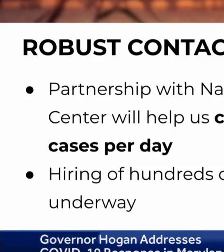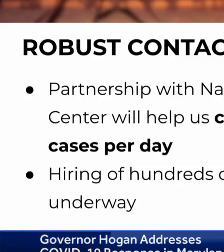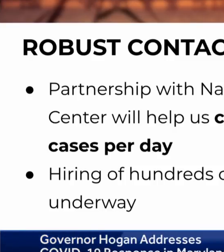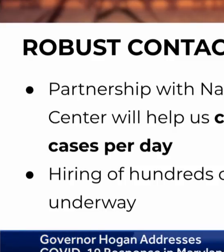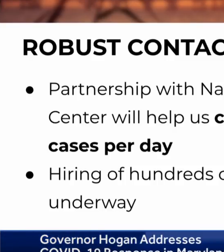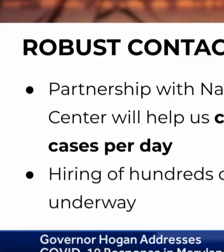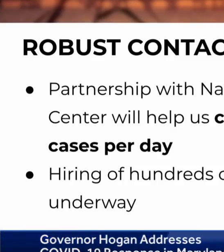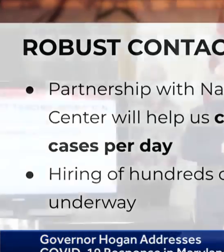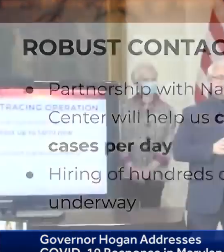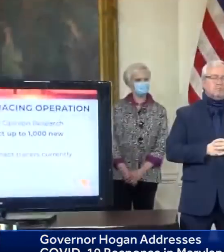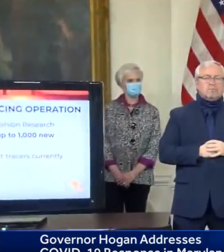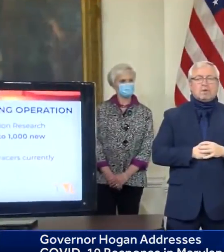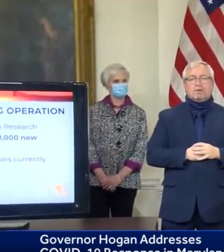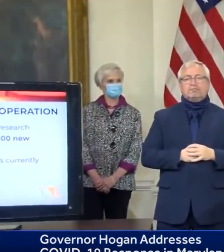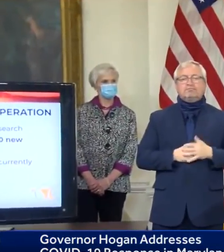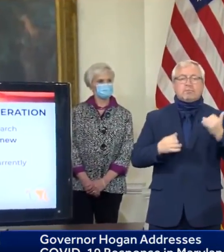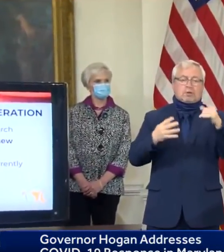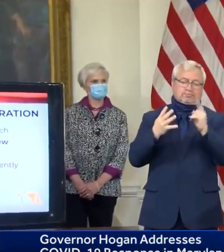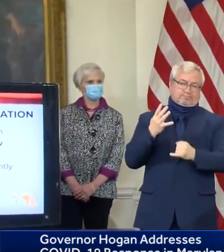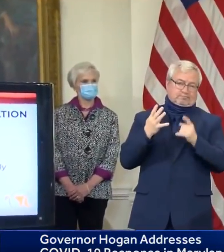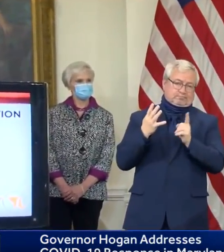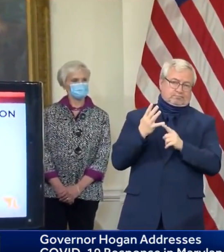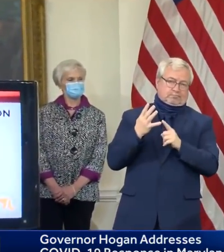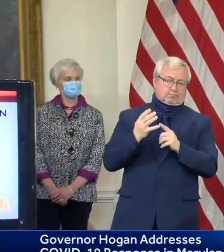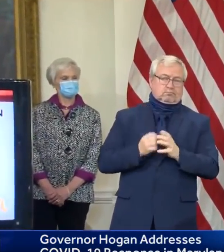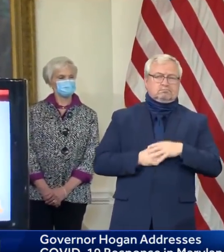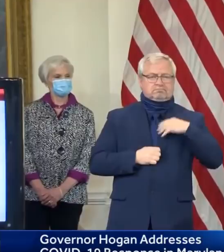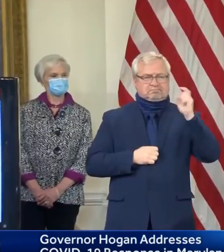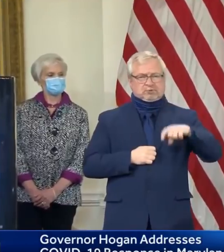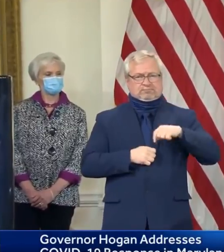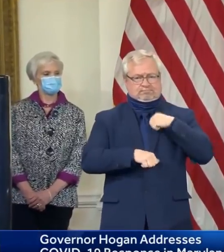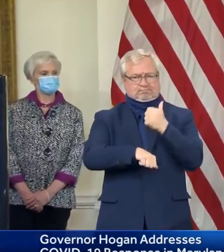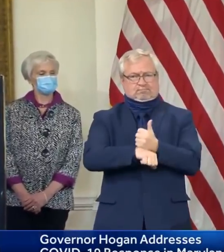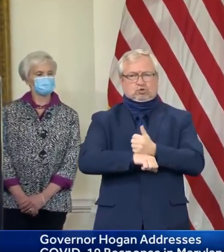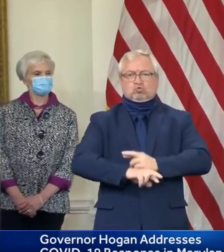POTENTIAL WRONGDOINGS AND TO ALERT THE AUTHORITIES.